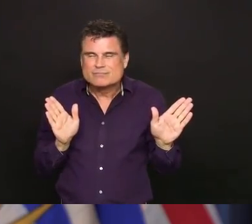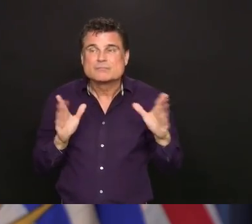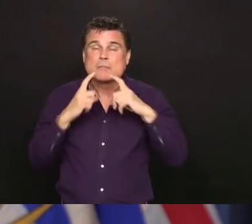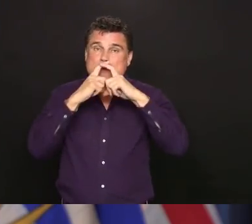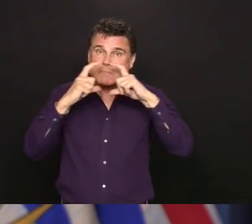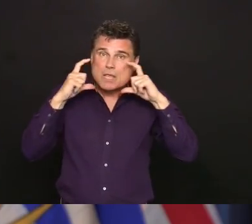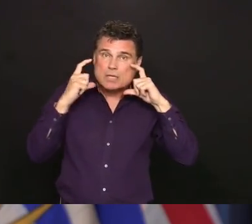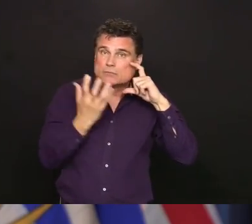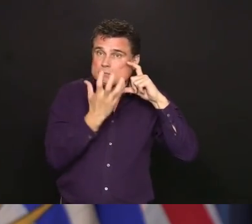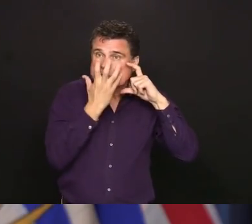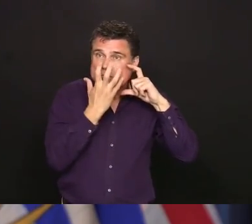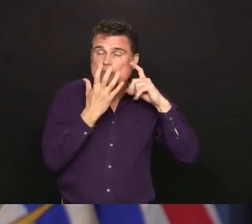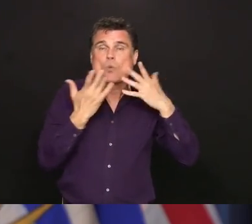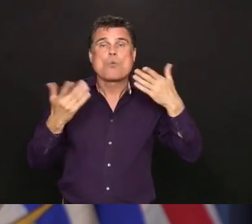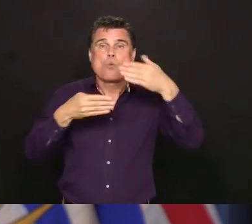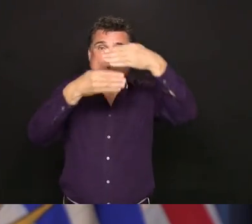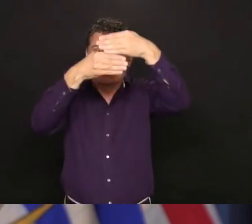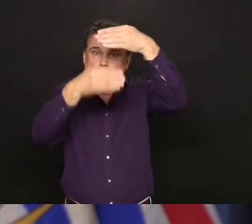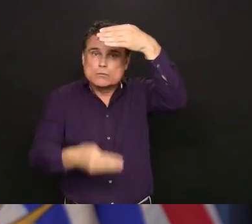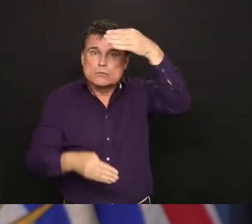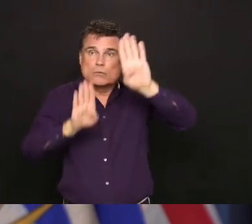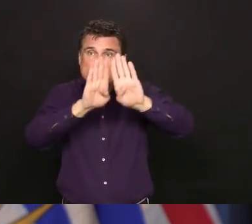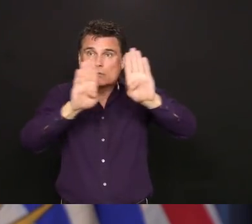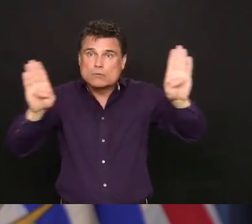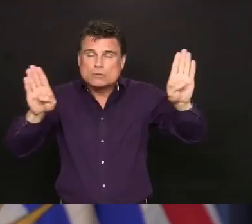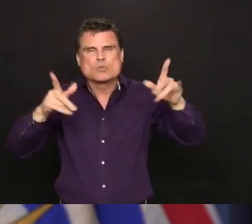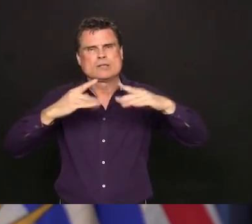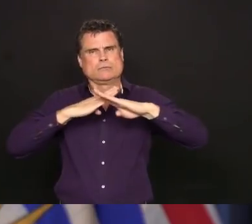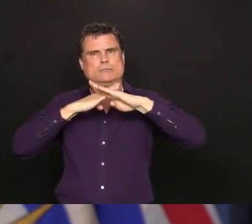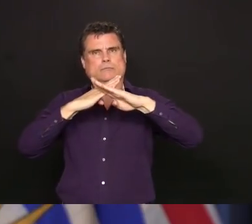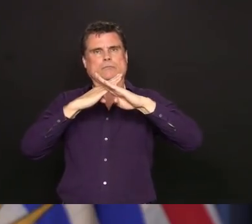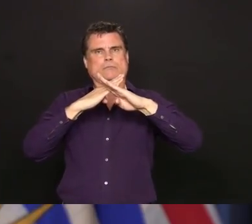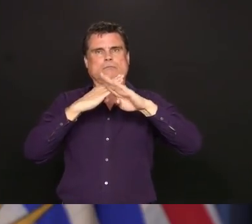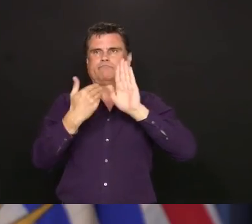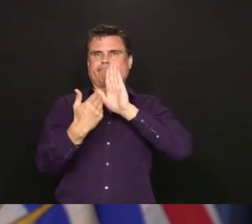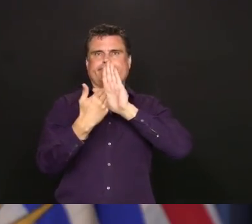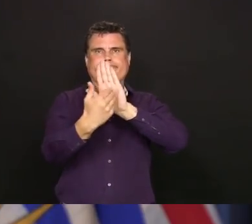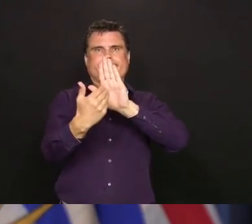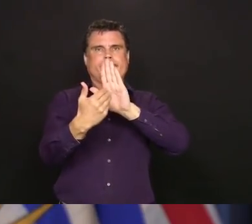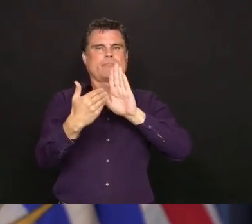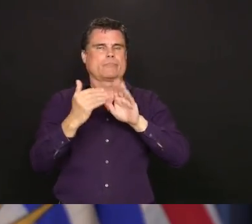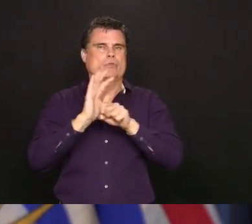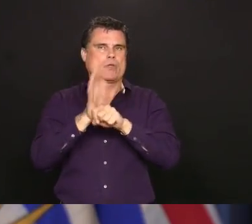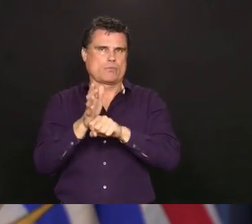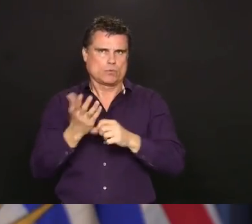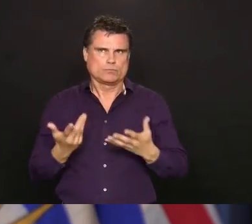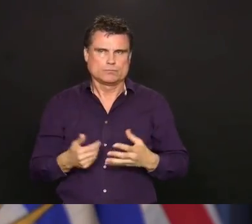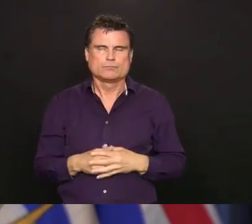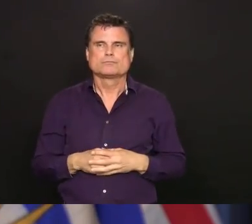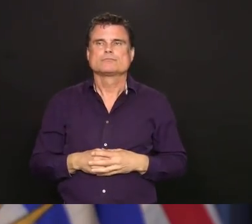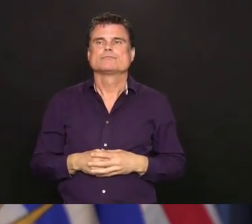Next question Shannon Waters, BC today today. Hi, Dr Henry. We seem to be looking to the future more